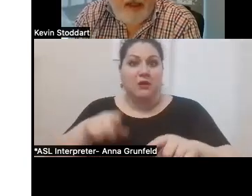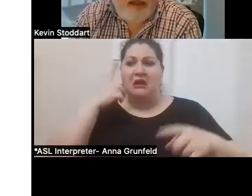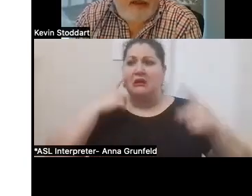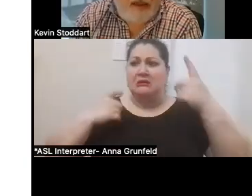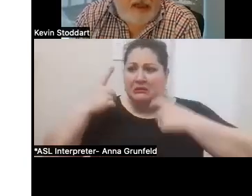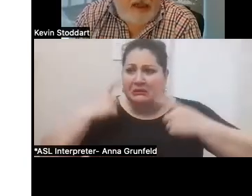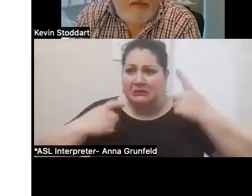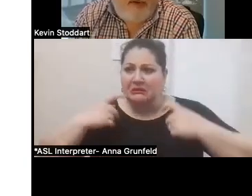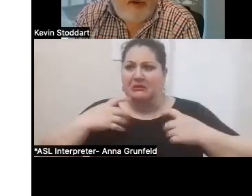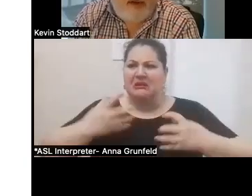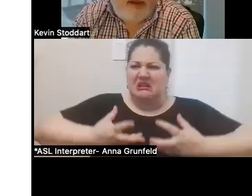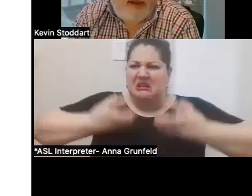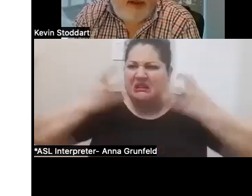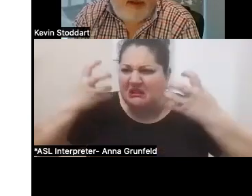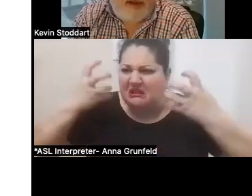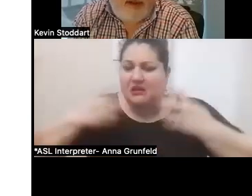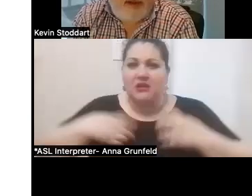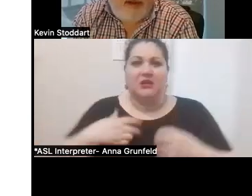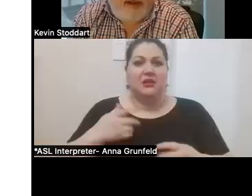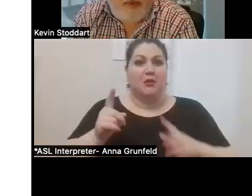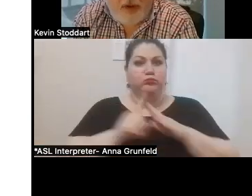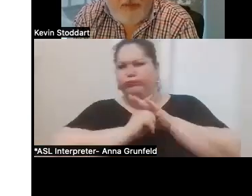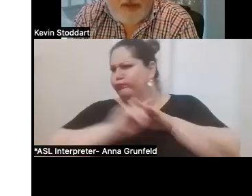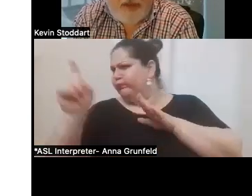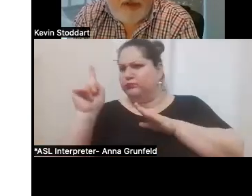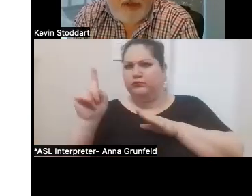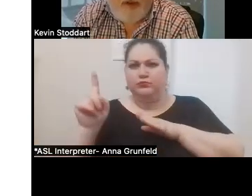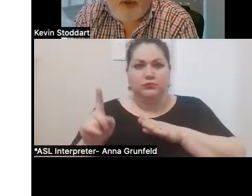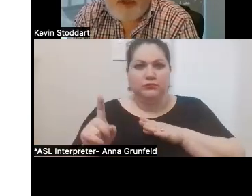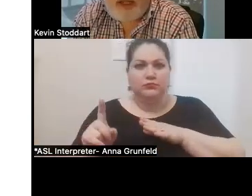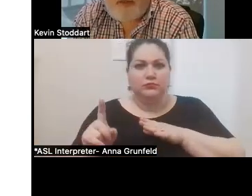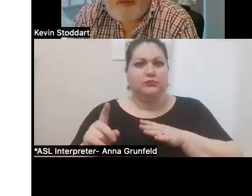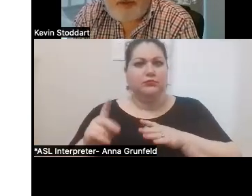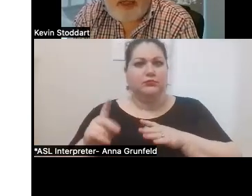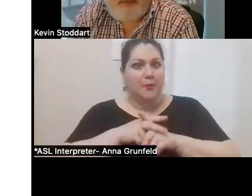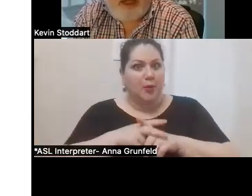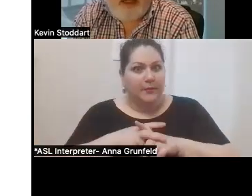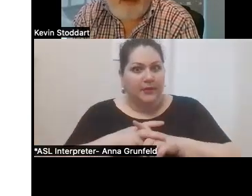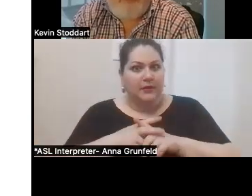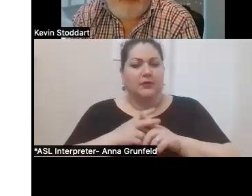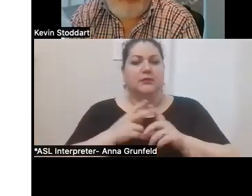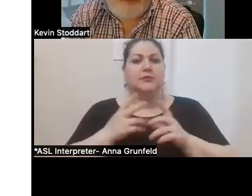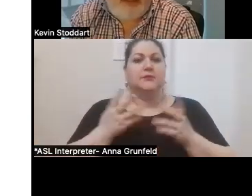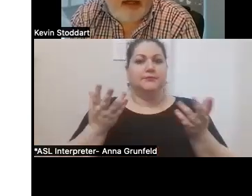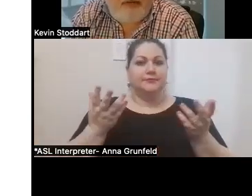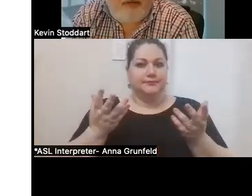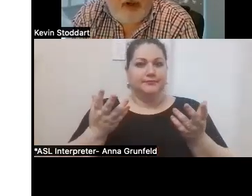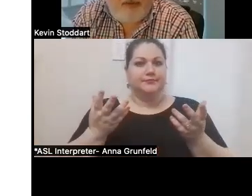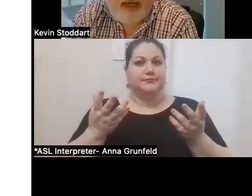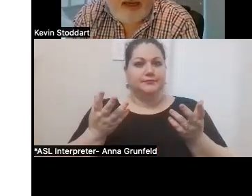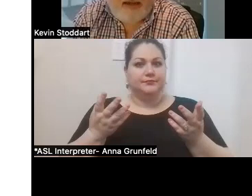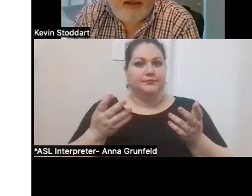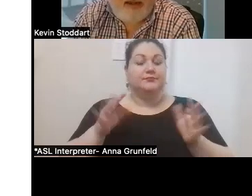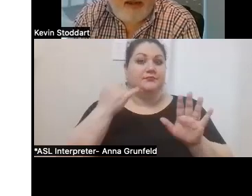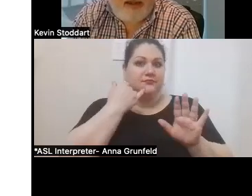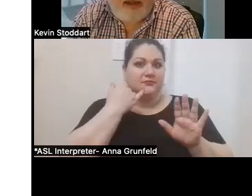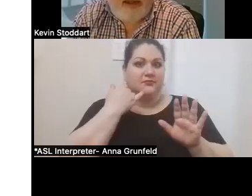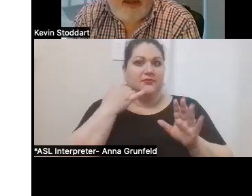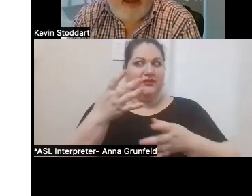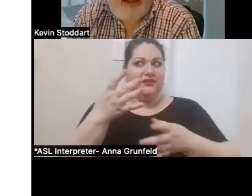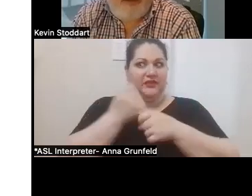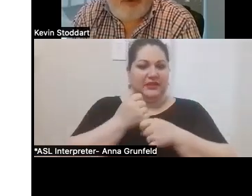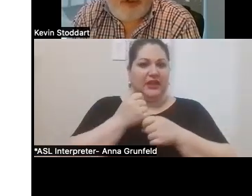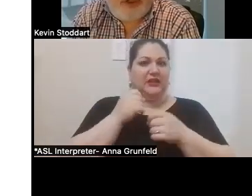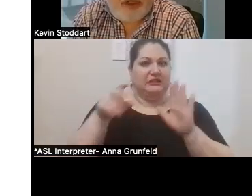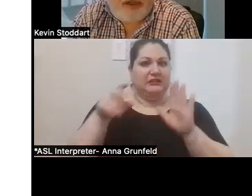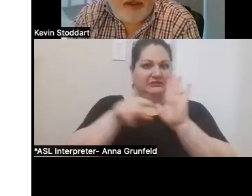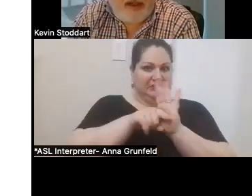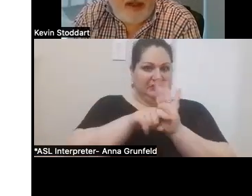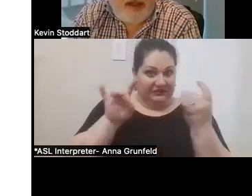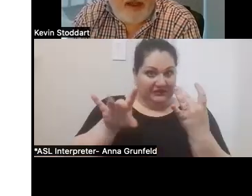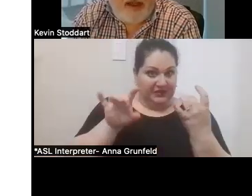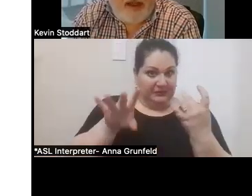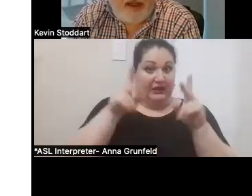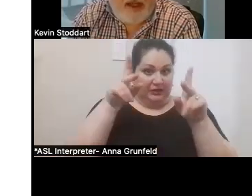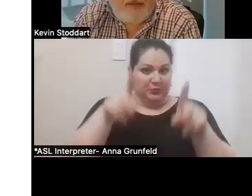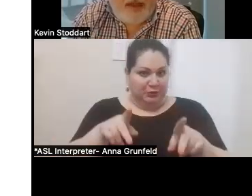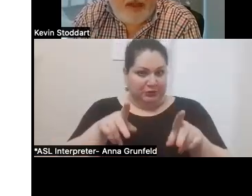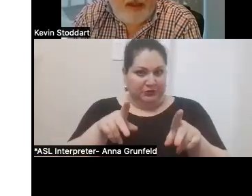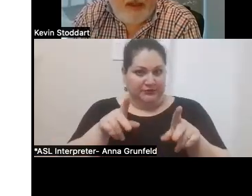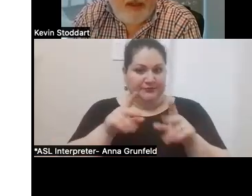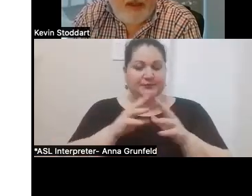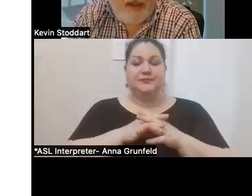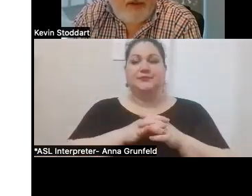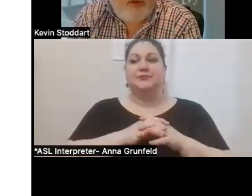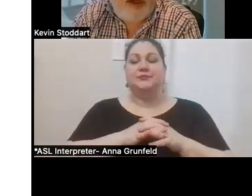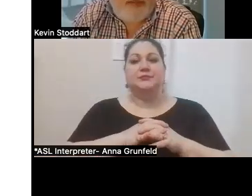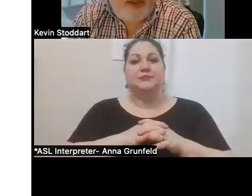leave appointments where they were being given negative feedback in person and be incredibly